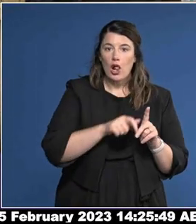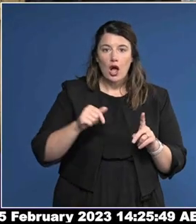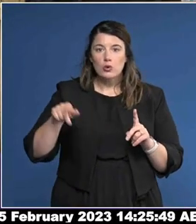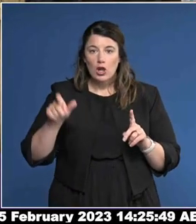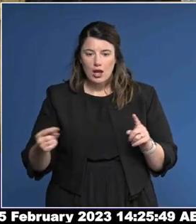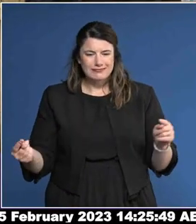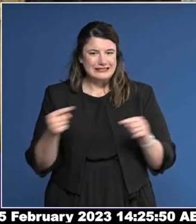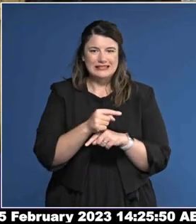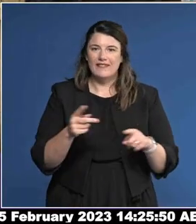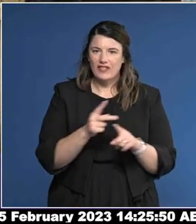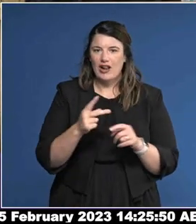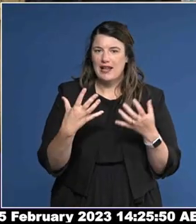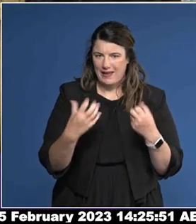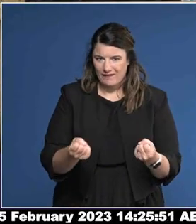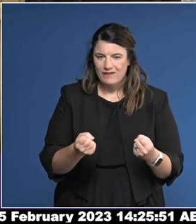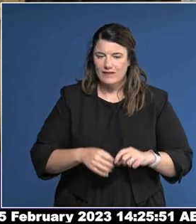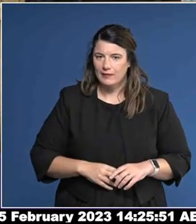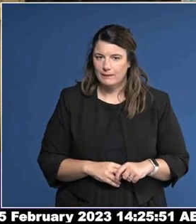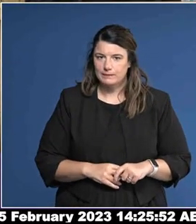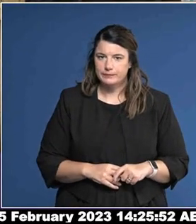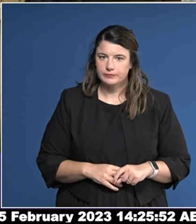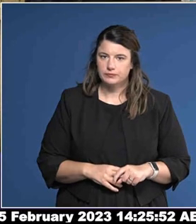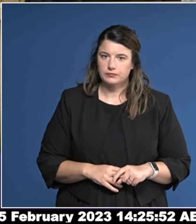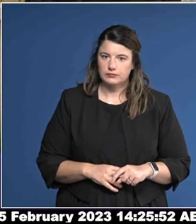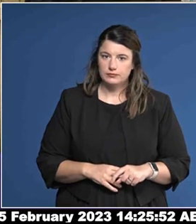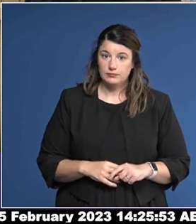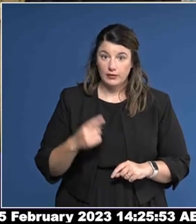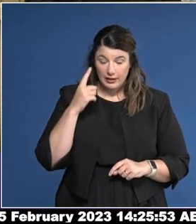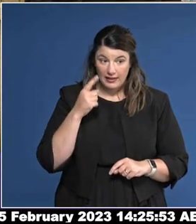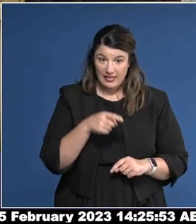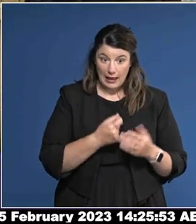I think that's, you know, often underreported generally as well.